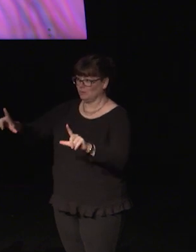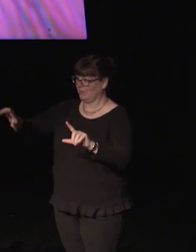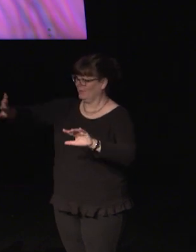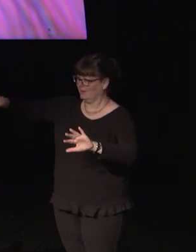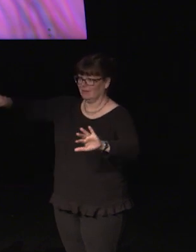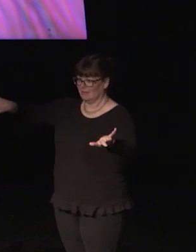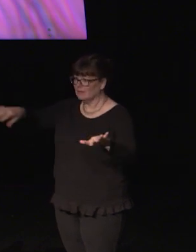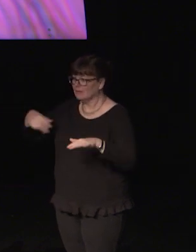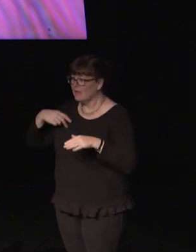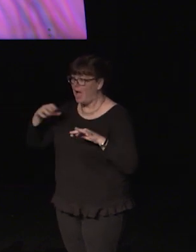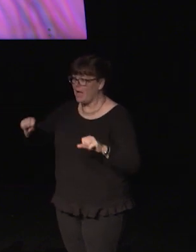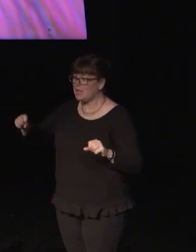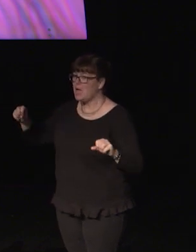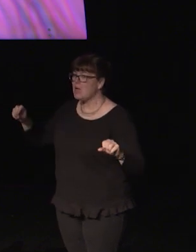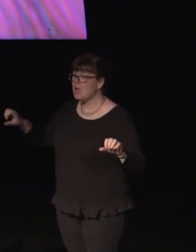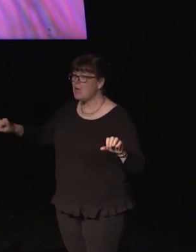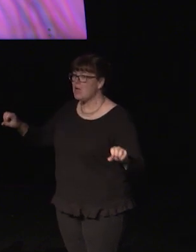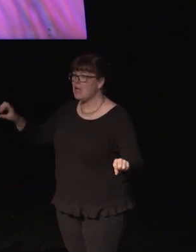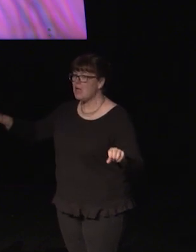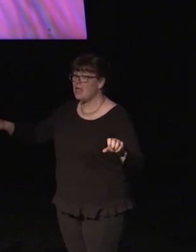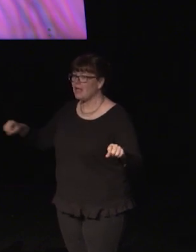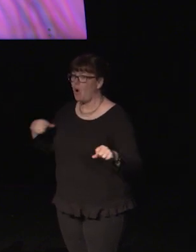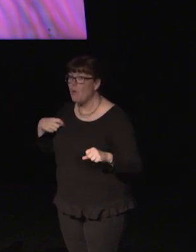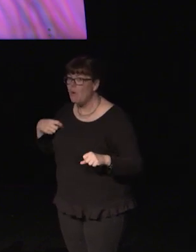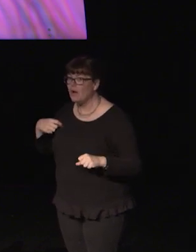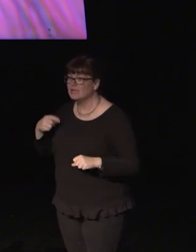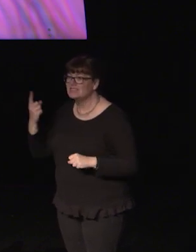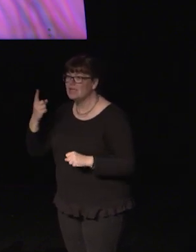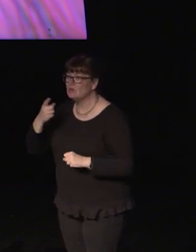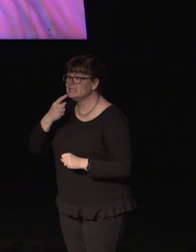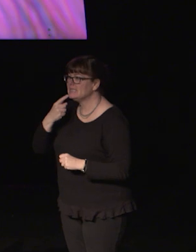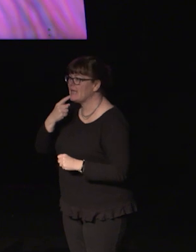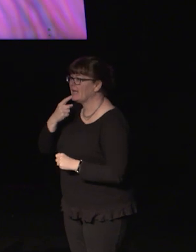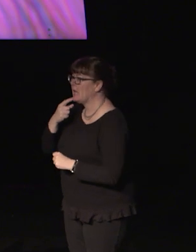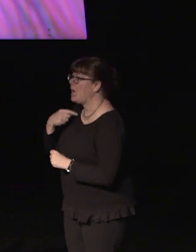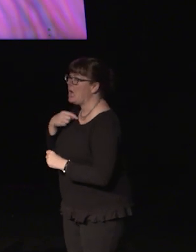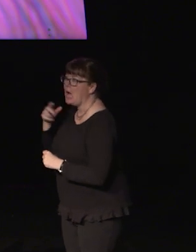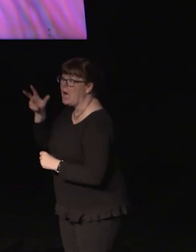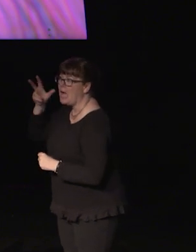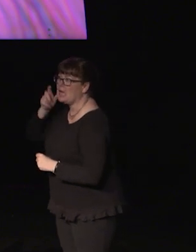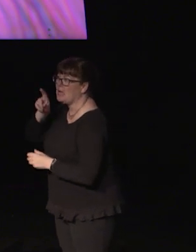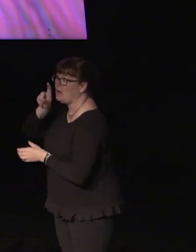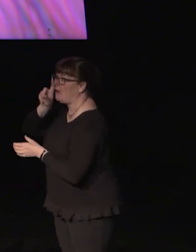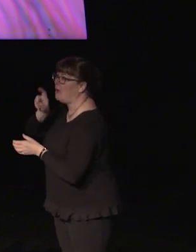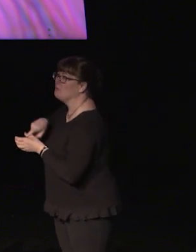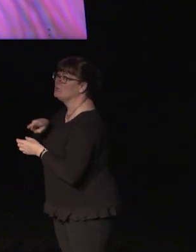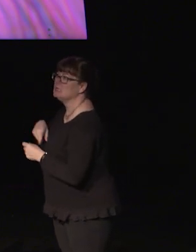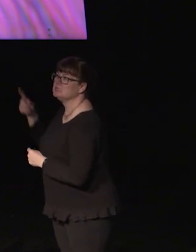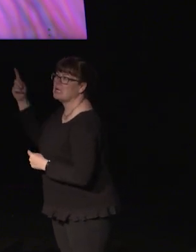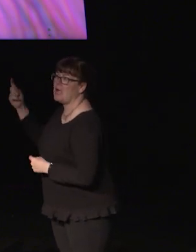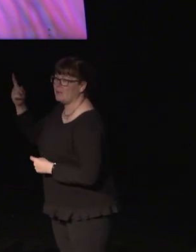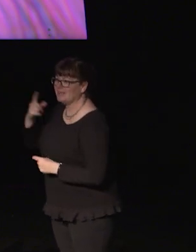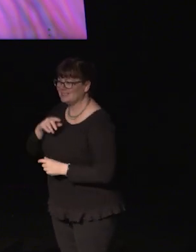It's like, "I hear a witch." You know, that kind of a thing. So you have that, but as far as like a wish list goes,